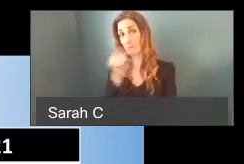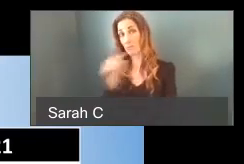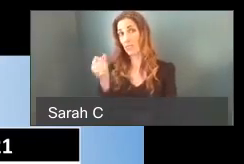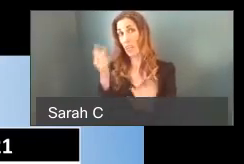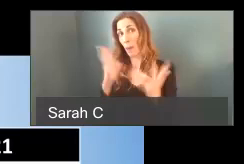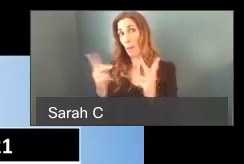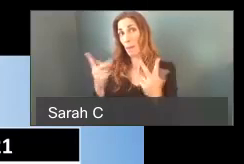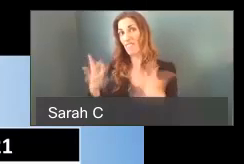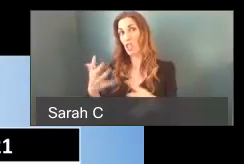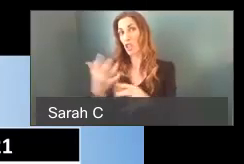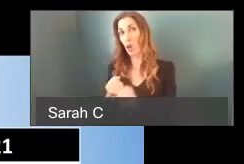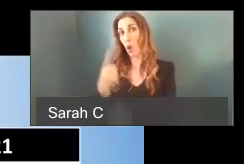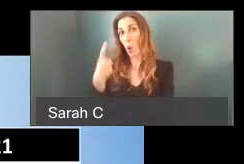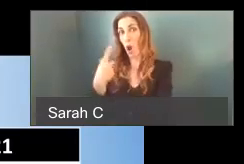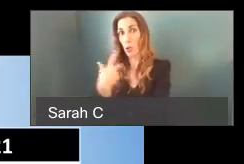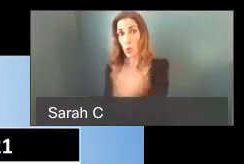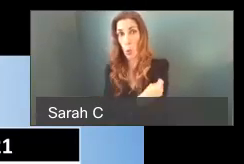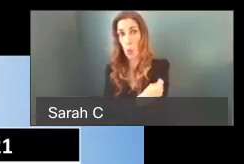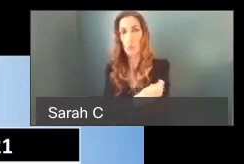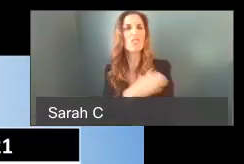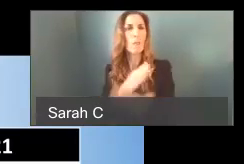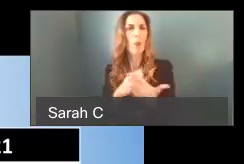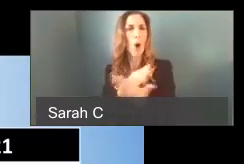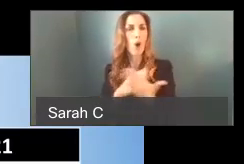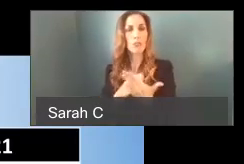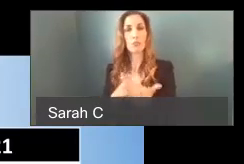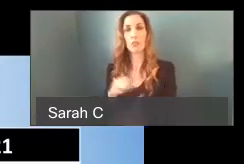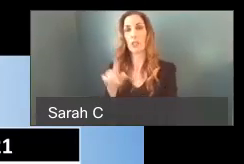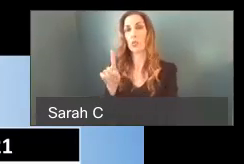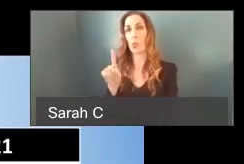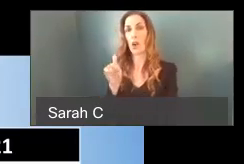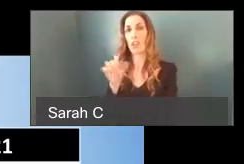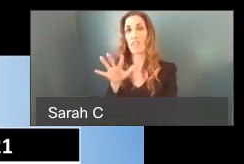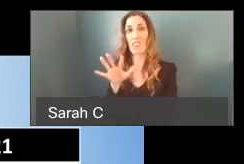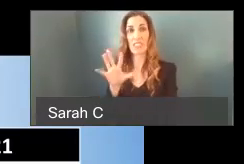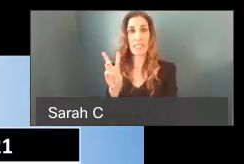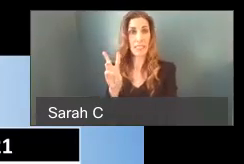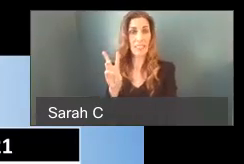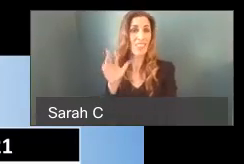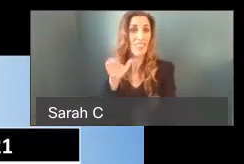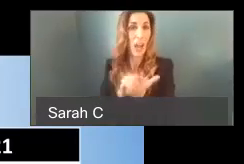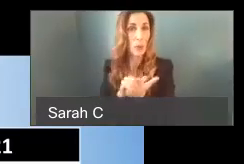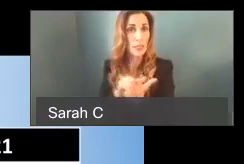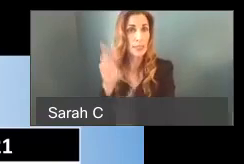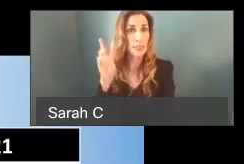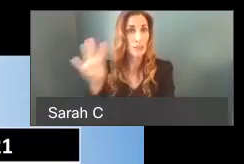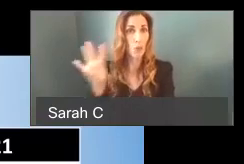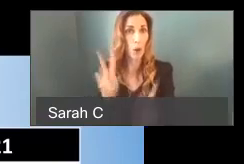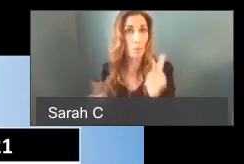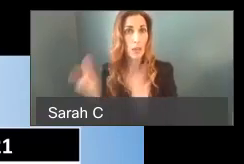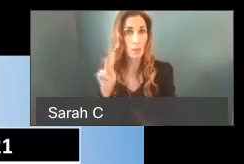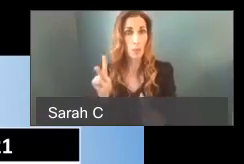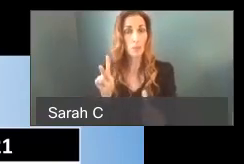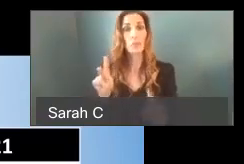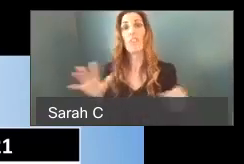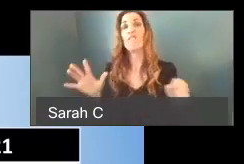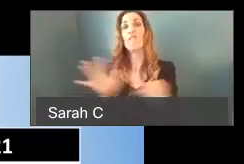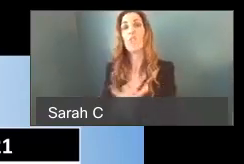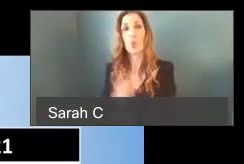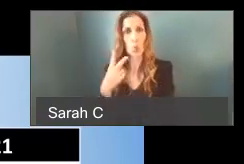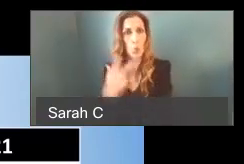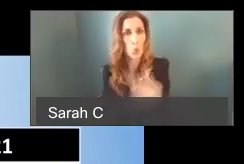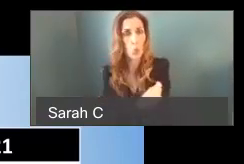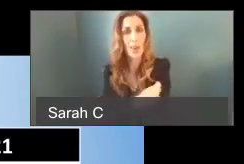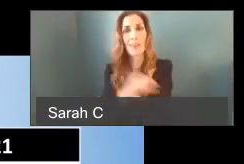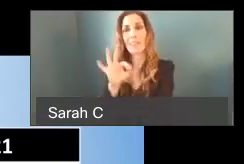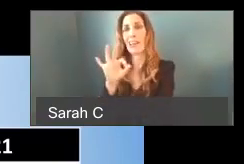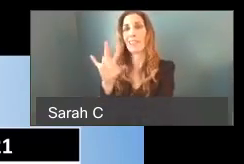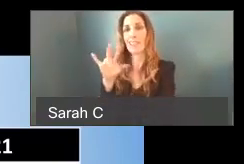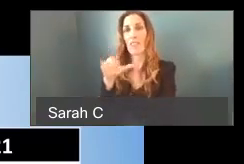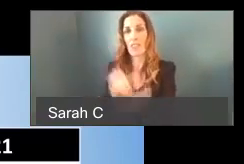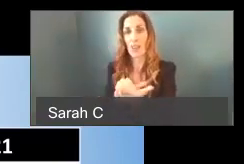considered partially covered, that's 156,064 people. Fully covered, we have 97,515. So there